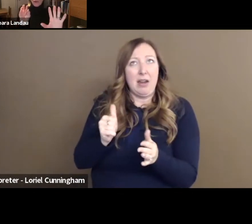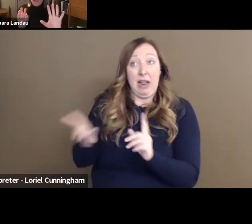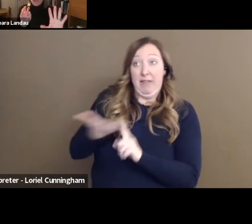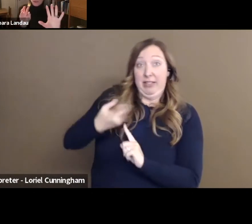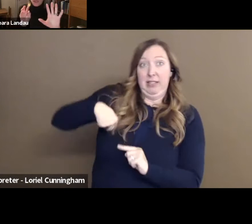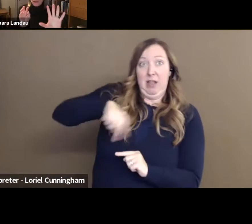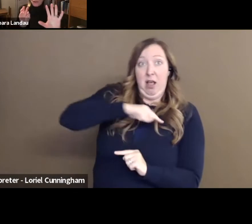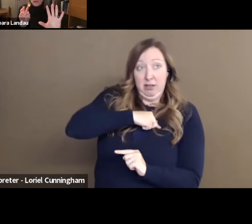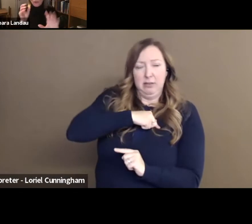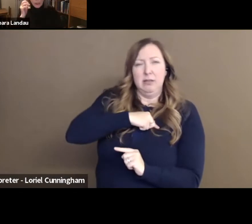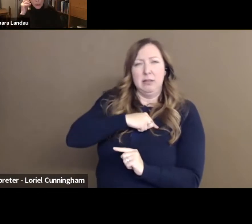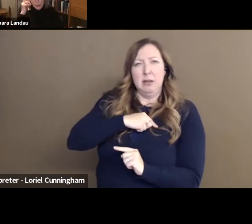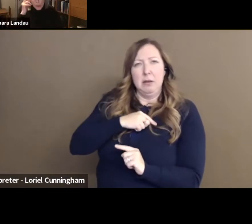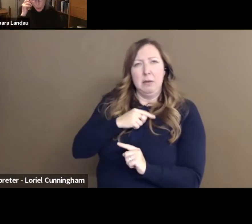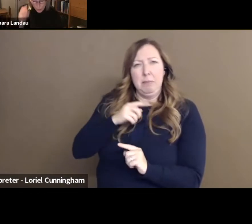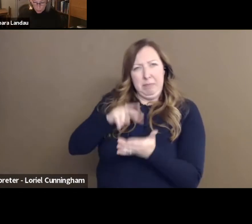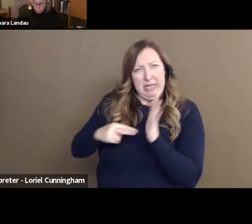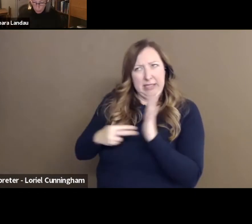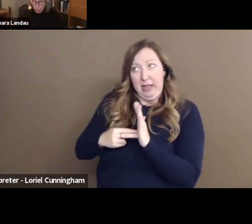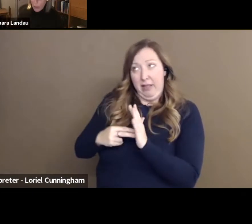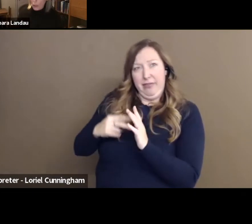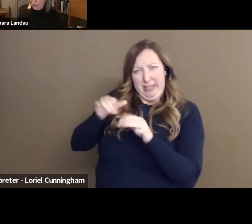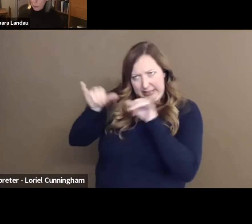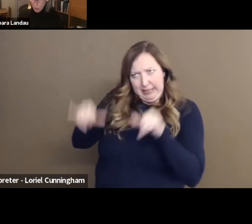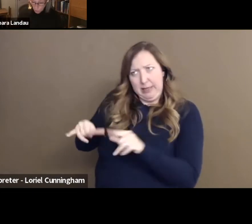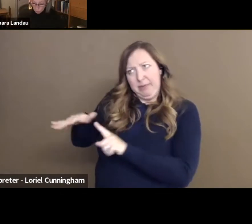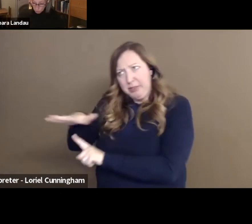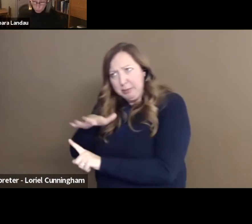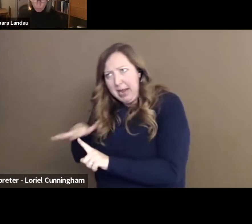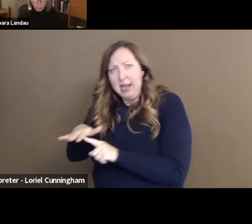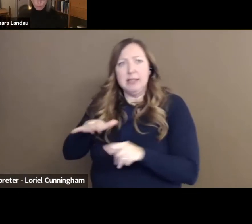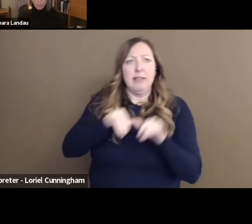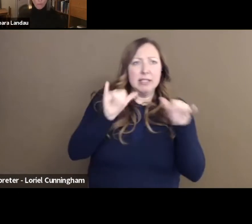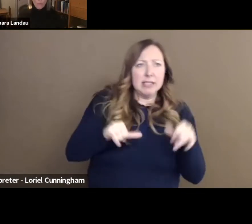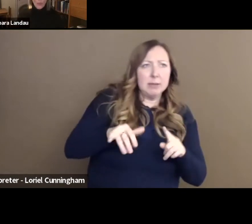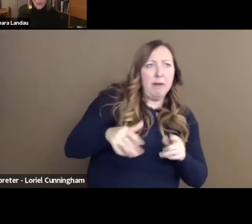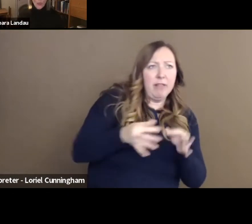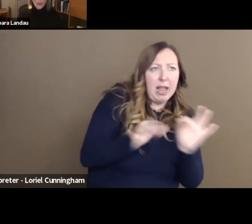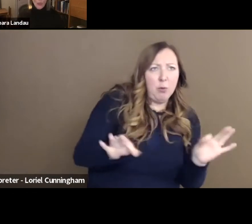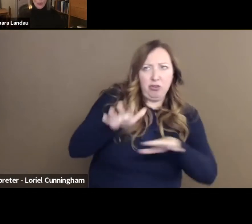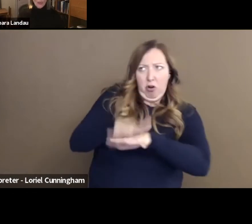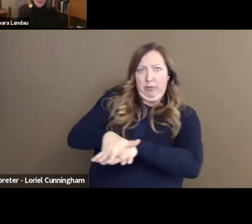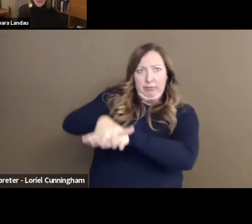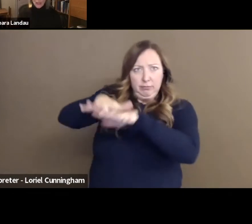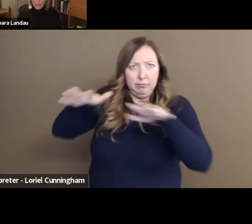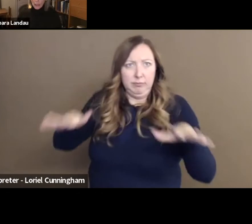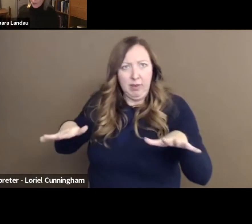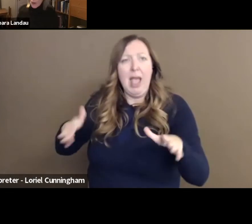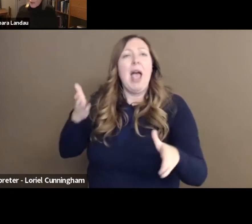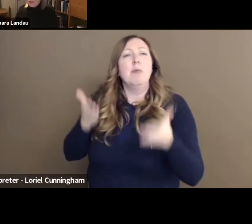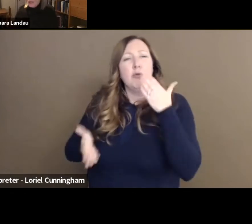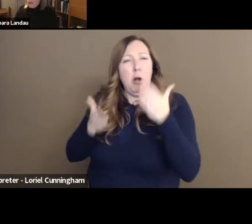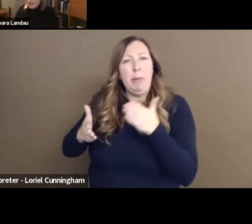it must be that the two systems are quite different and possibly modular